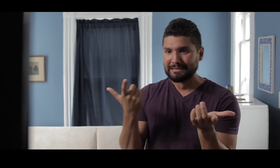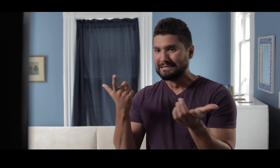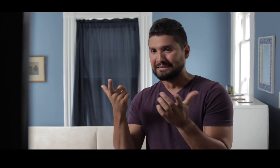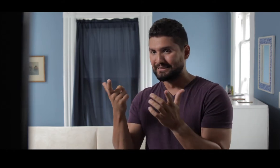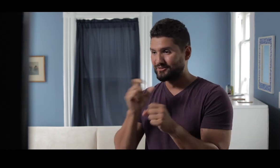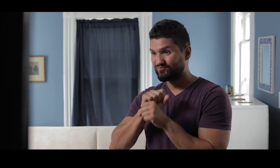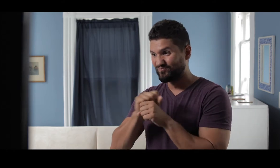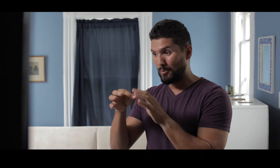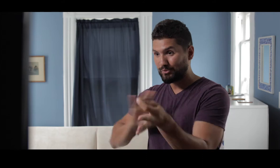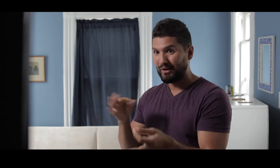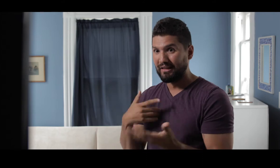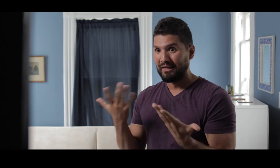because it broke!